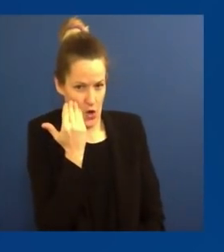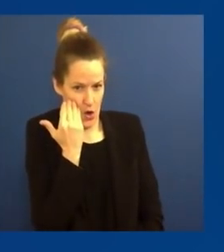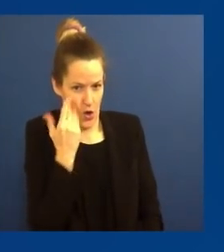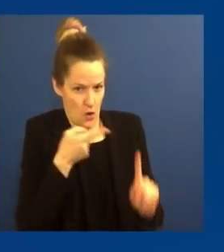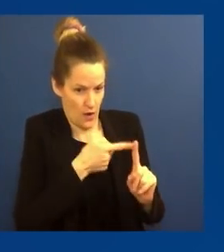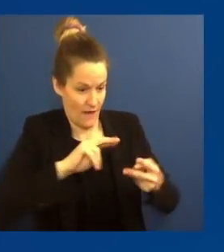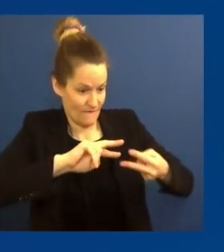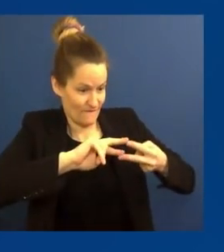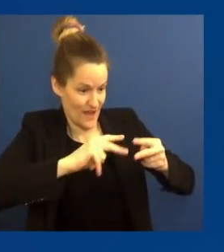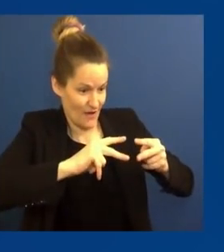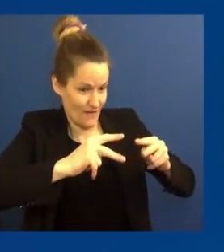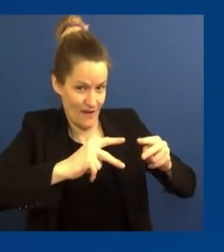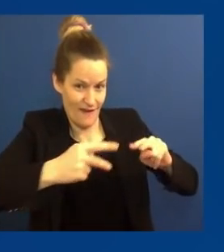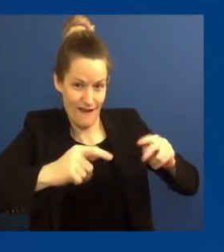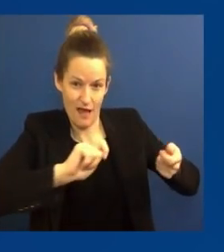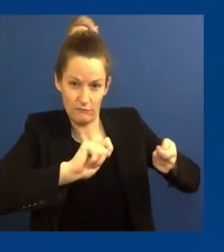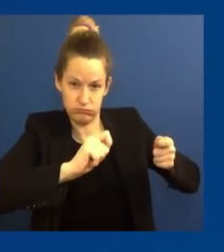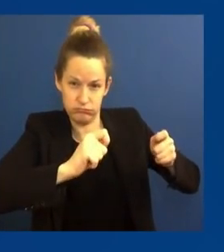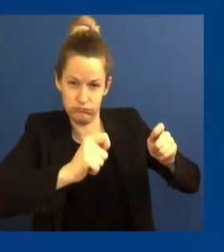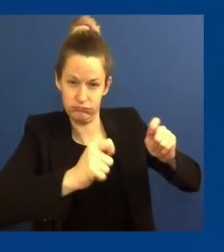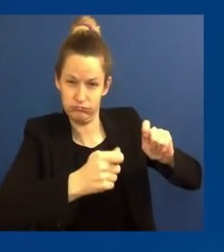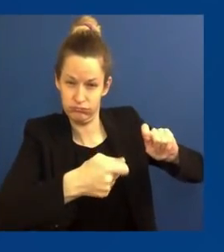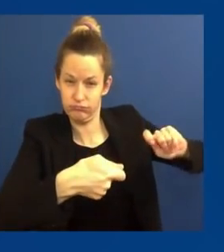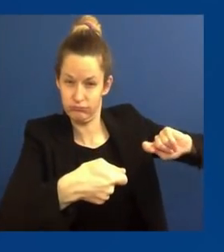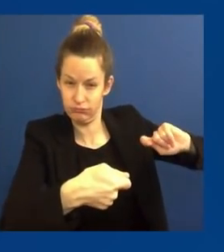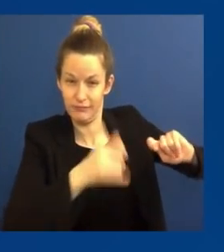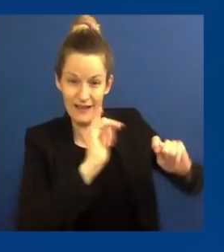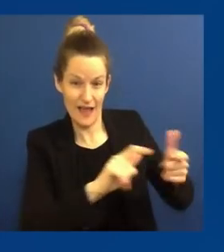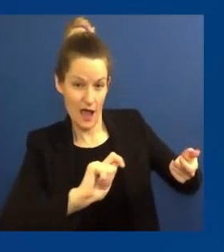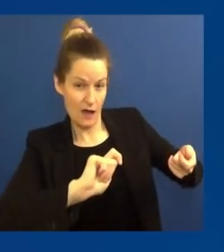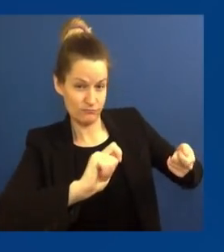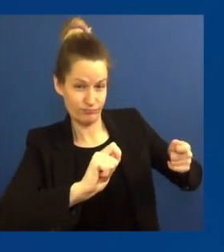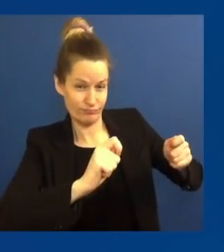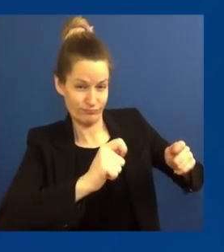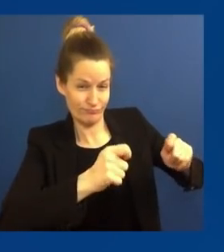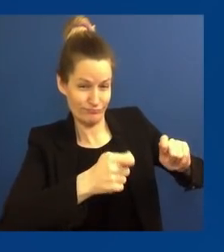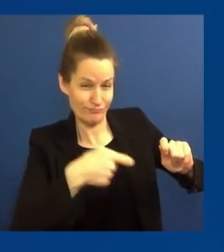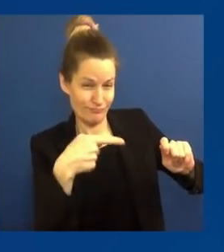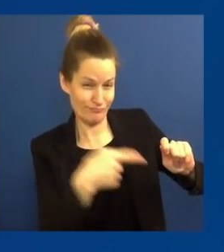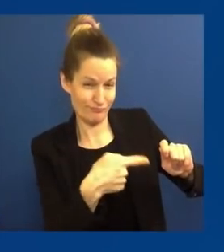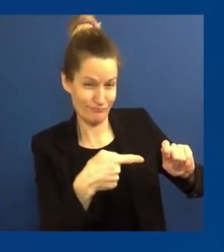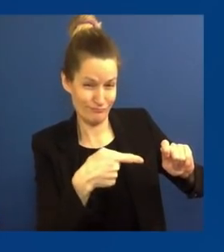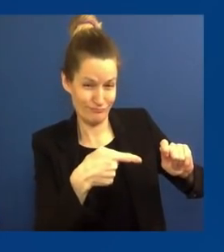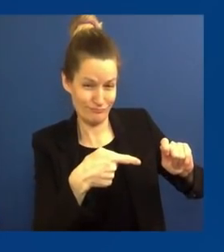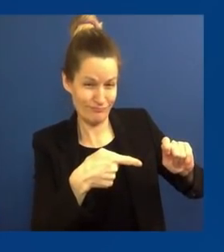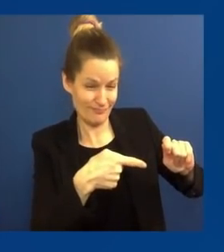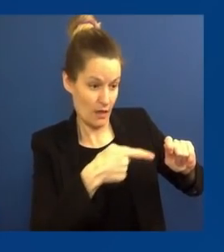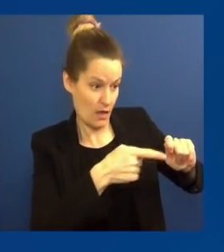very easily with the binding of antibodies. We see this specifically impressive